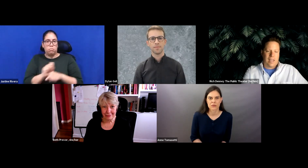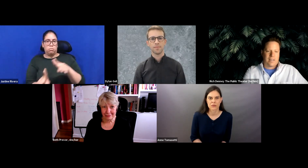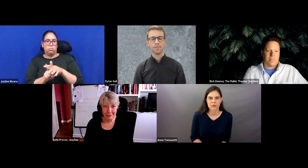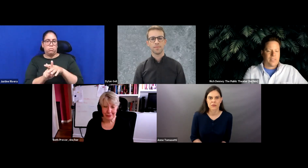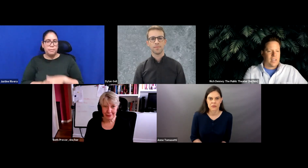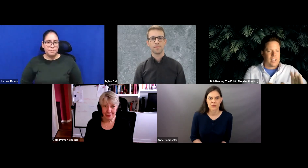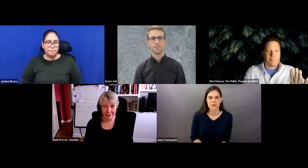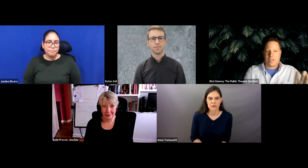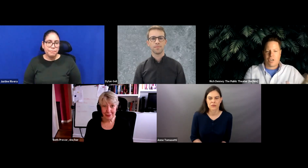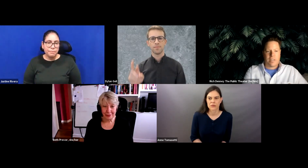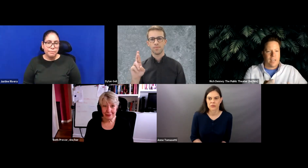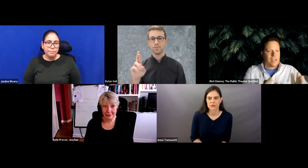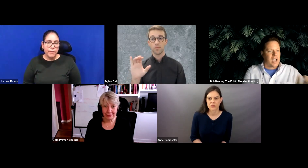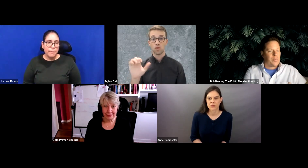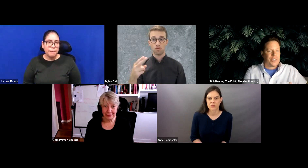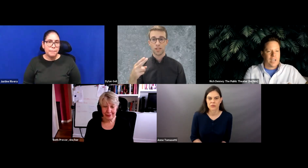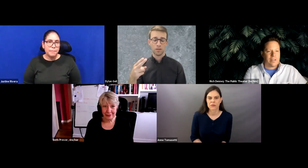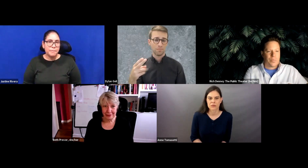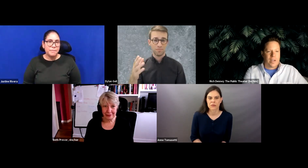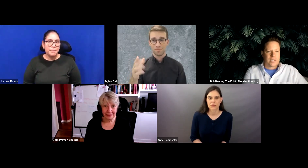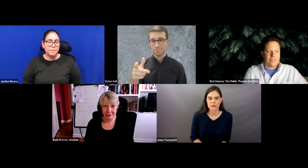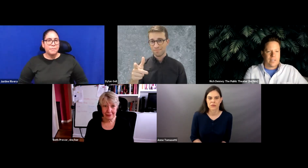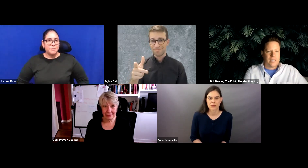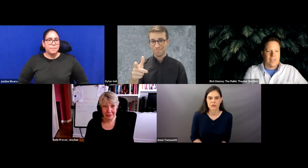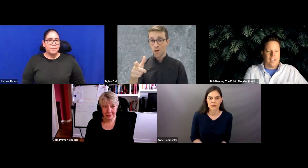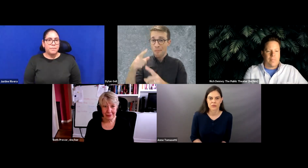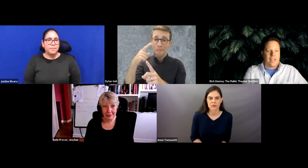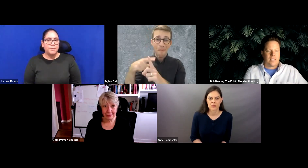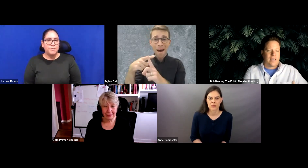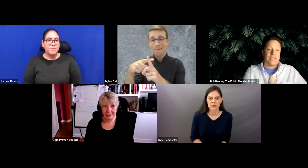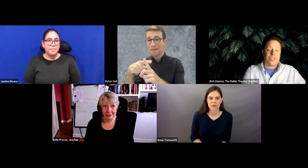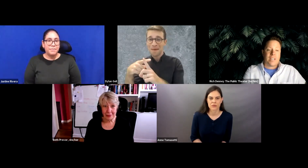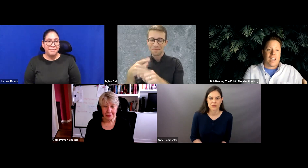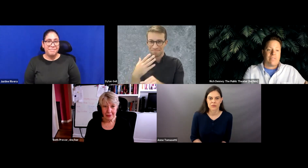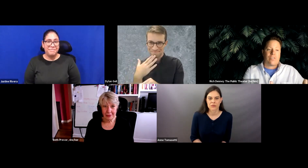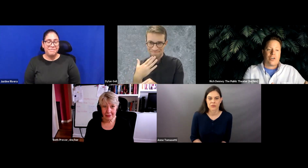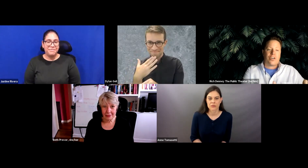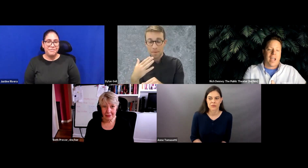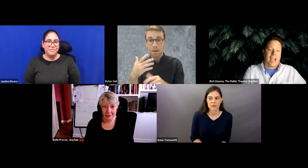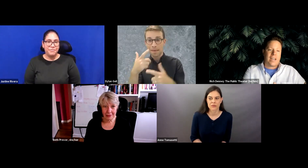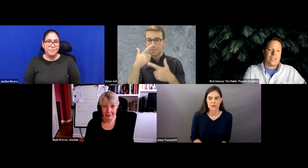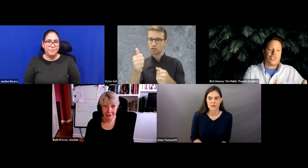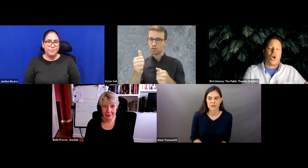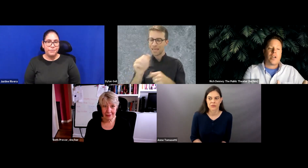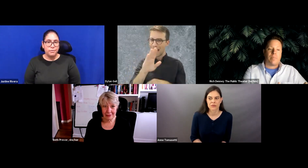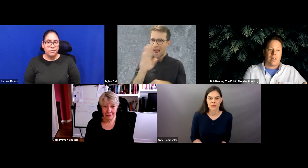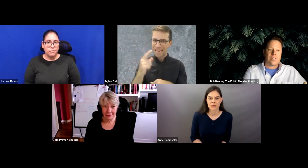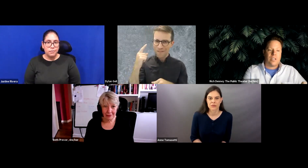And that's why I'm gonna share that, like, I appreciate all the positivity. It's interesting, I've never heard Anne talk about